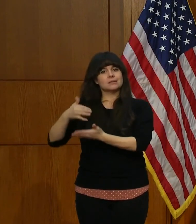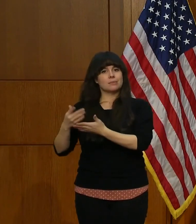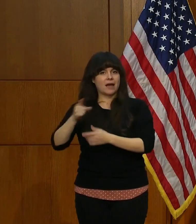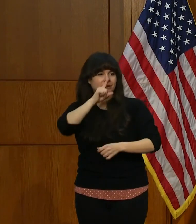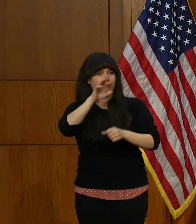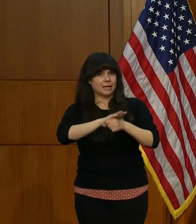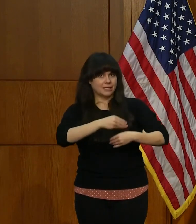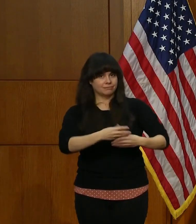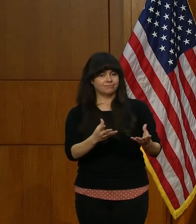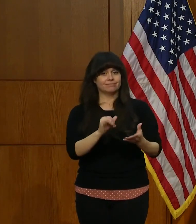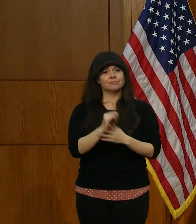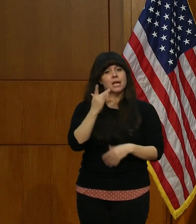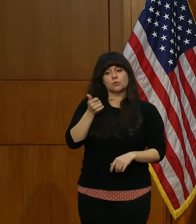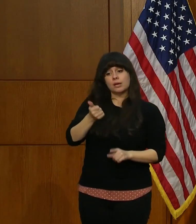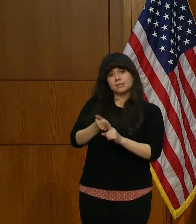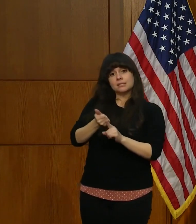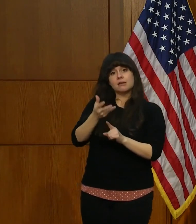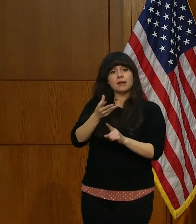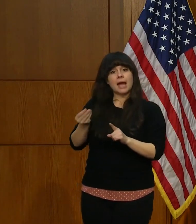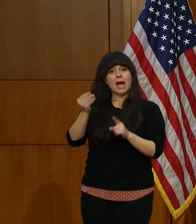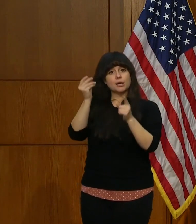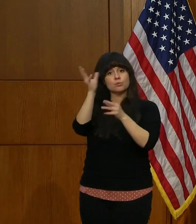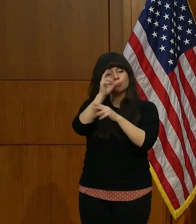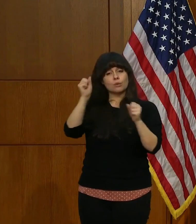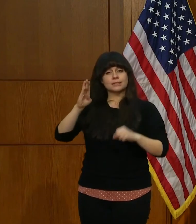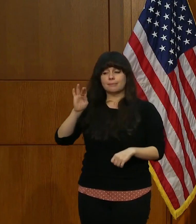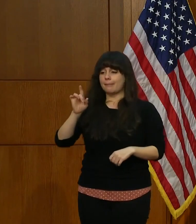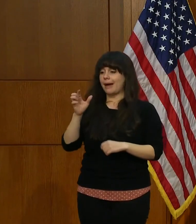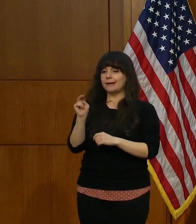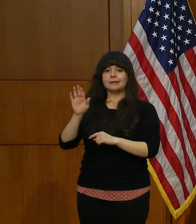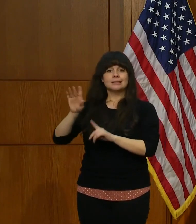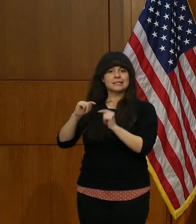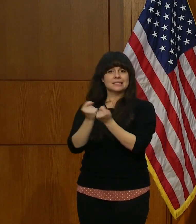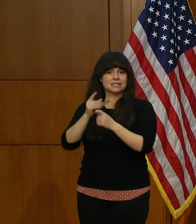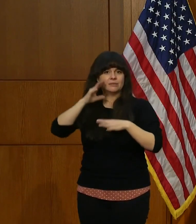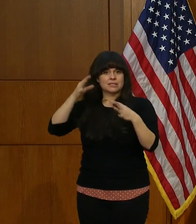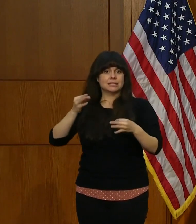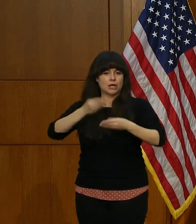THEY HAVE COMMITTED TO THE NATION, AND THAT'S WHY HE AND THE REST OF THE BIDEN TEAM ARE